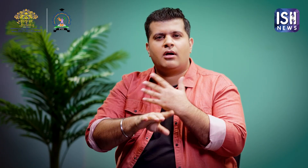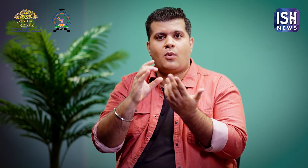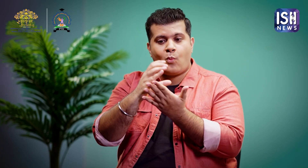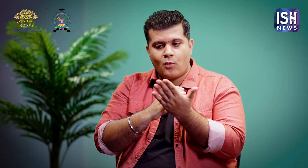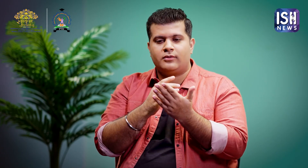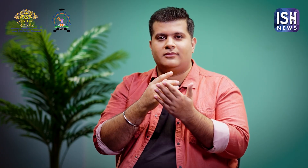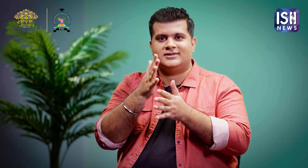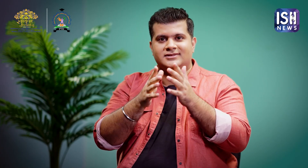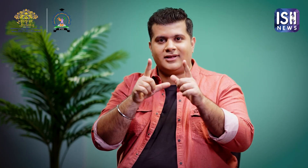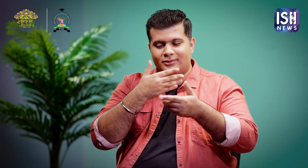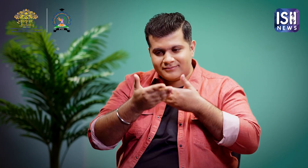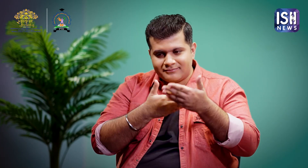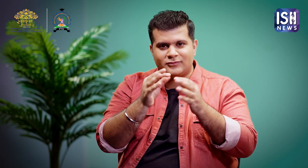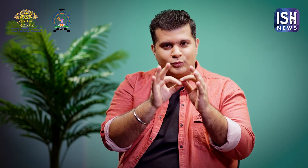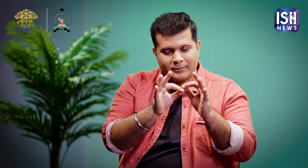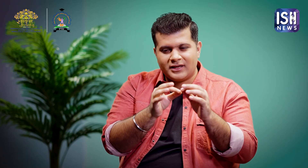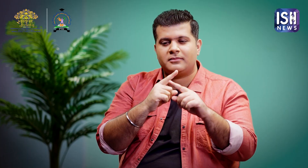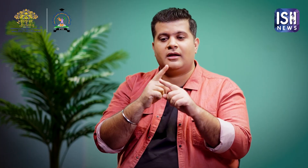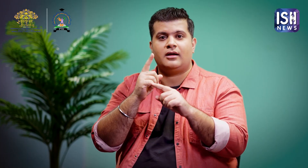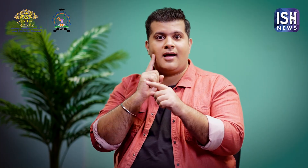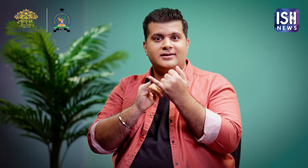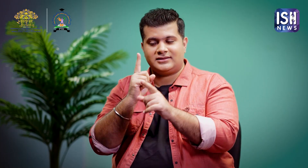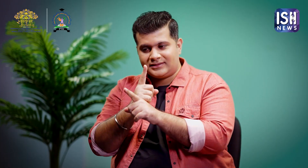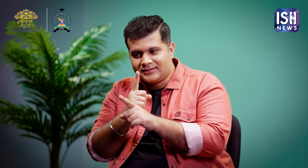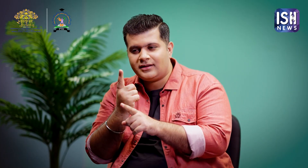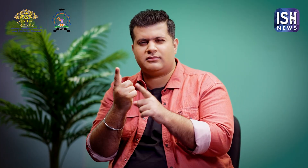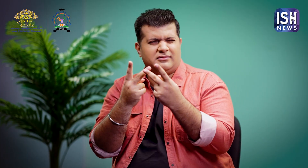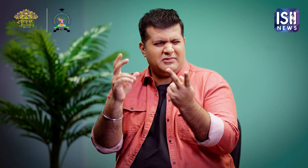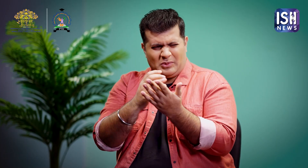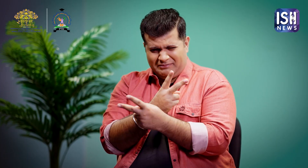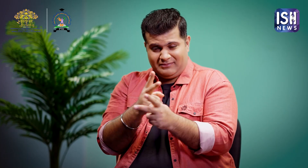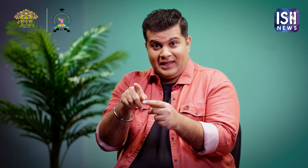to conduct courses for ISL interpreters and Deaf teachers.